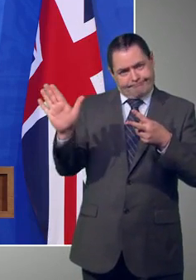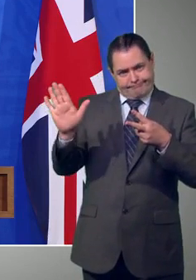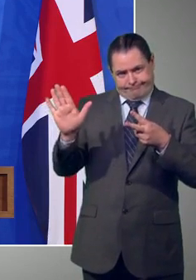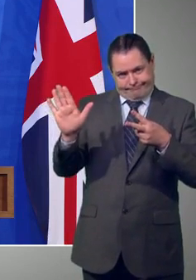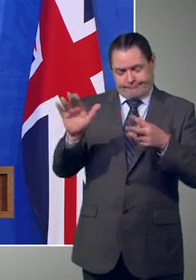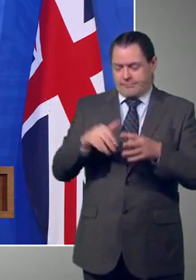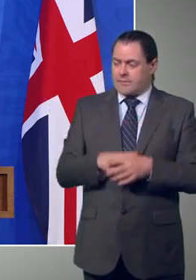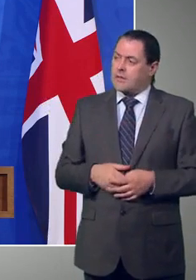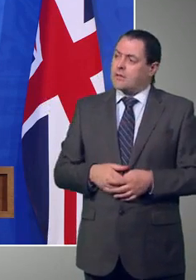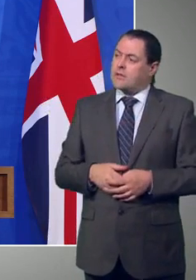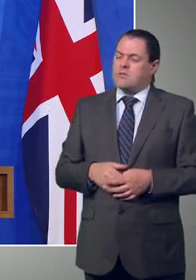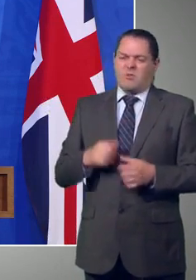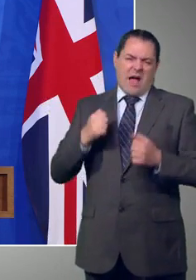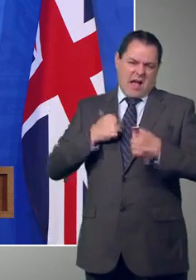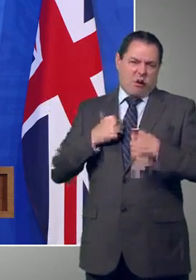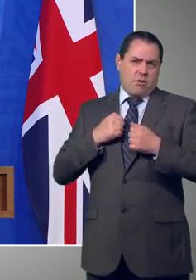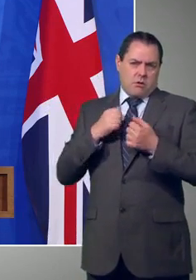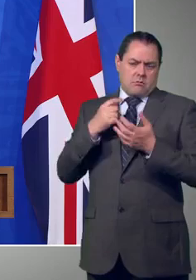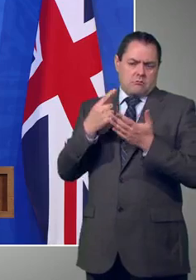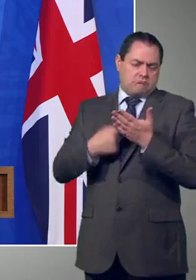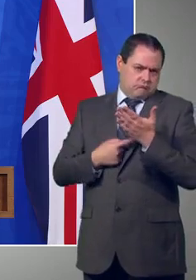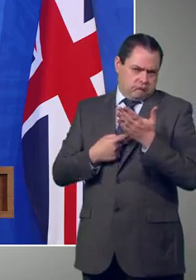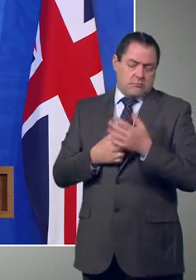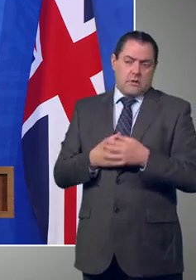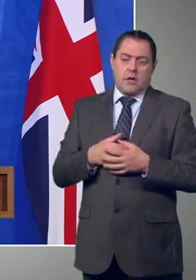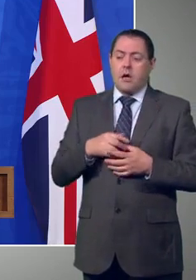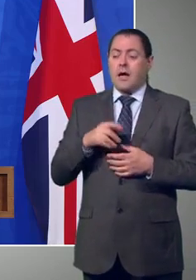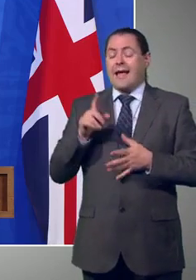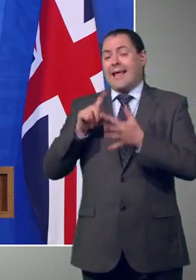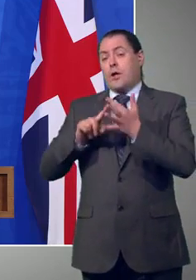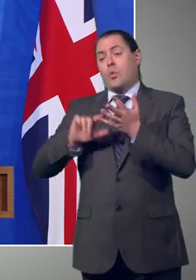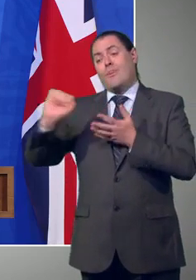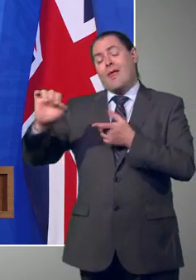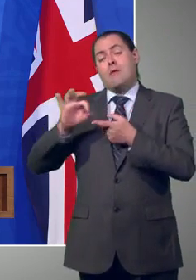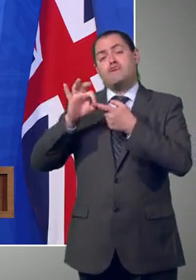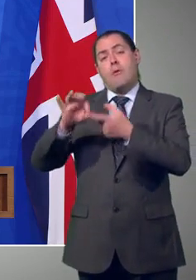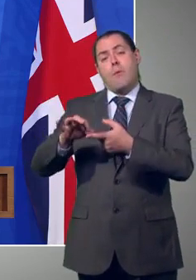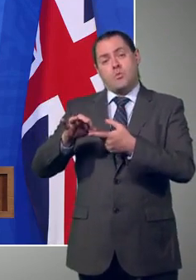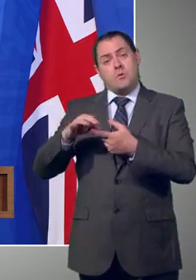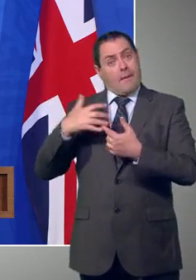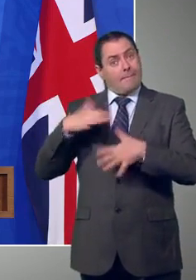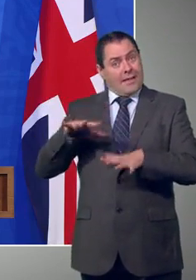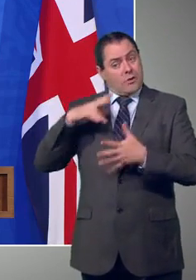I've seen the proposals that the EU have put forward in